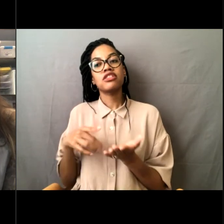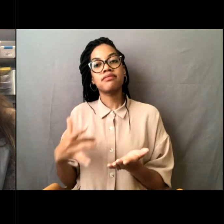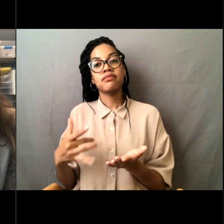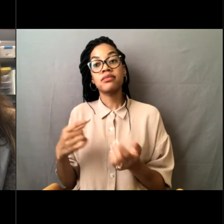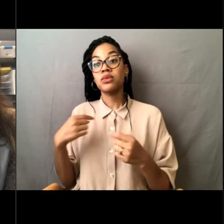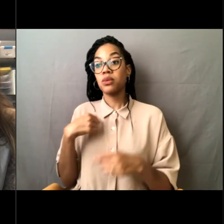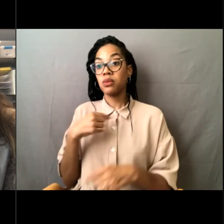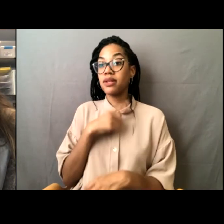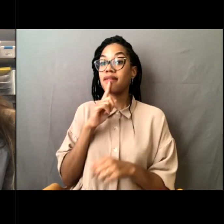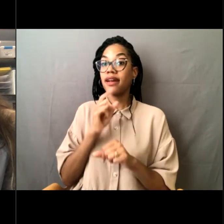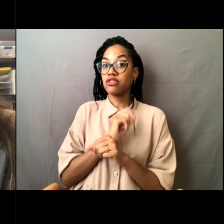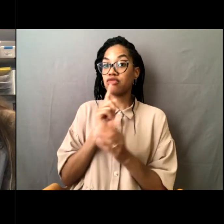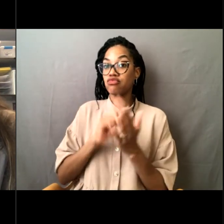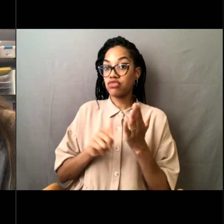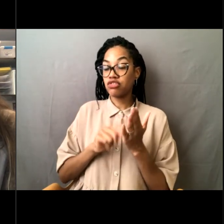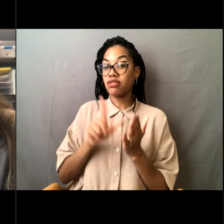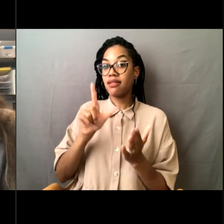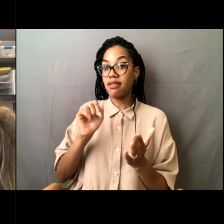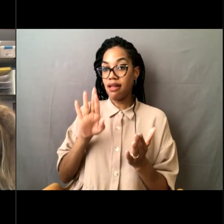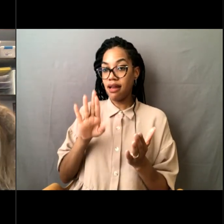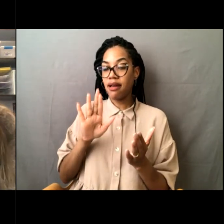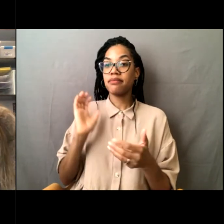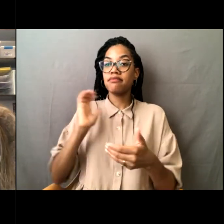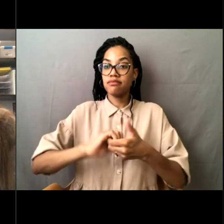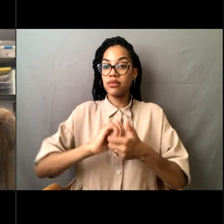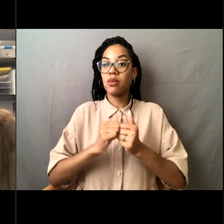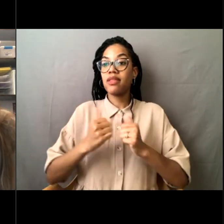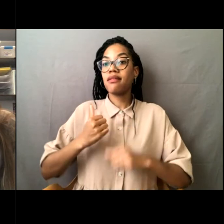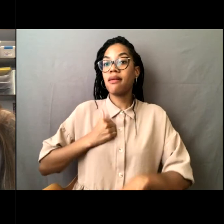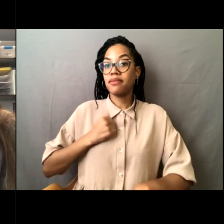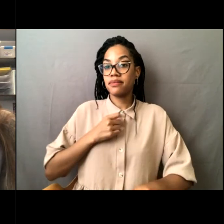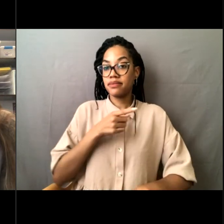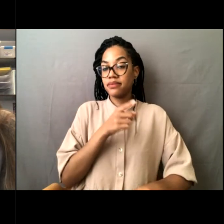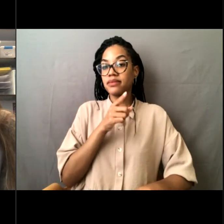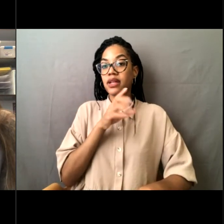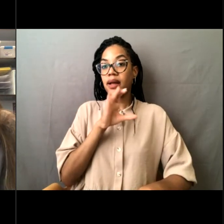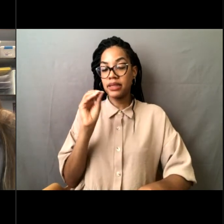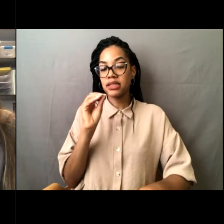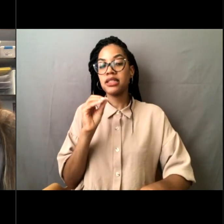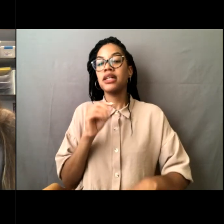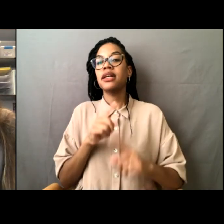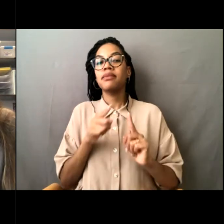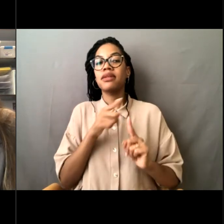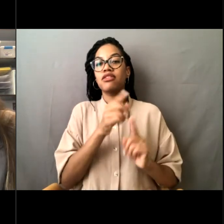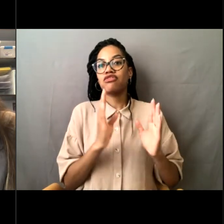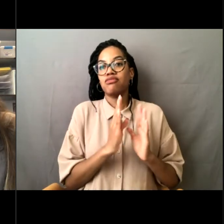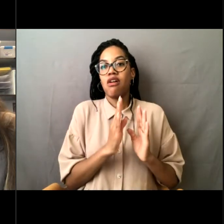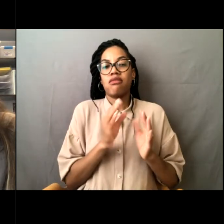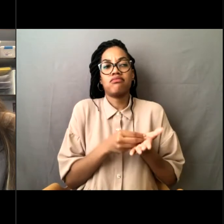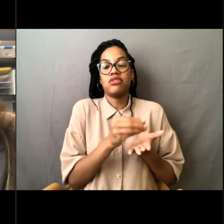that kind of got onboard with this company out of Canada, because their ROVs are so small and maneuverable, but a lot of the other people that have purchased these ROVs